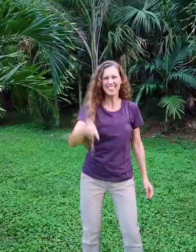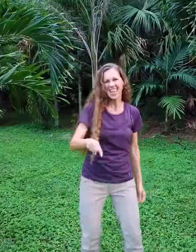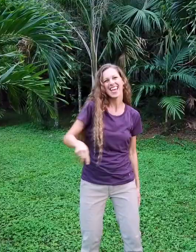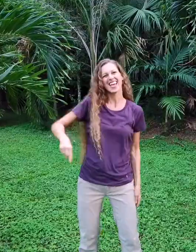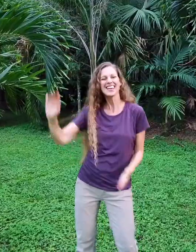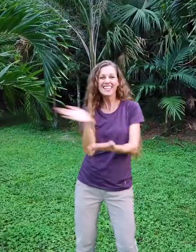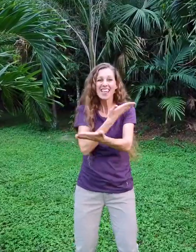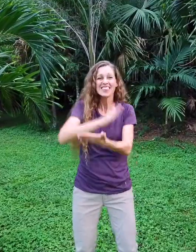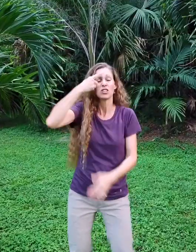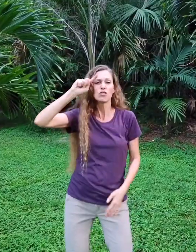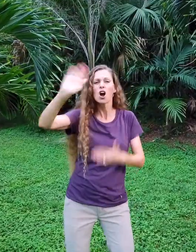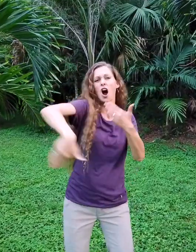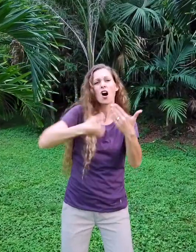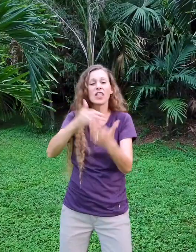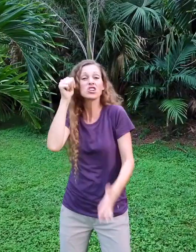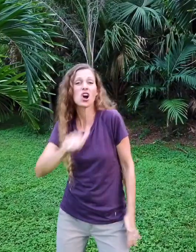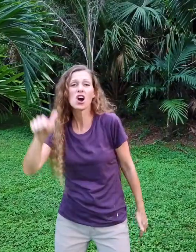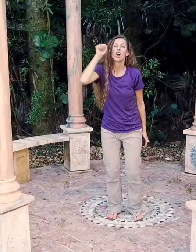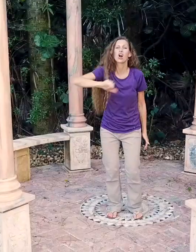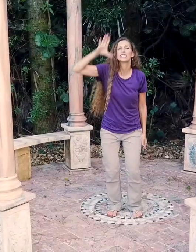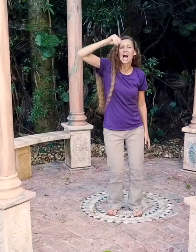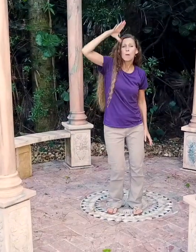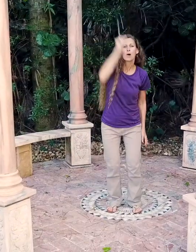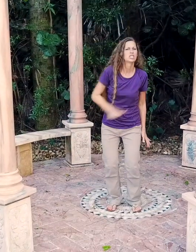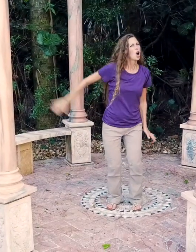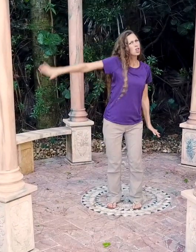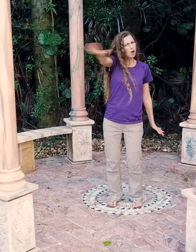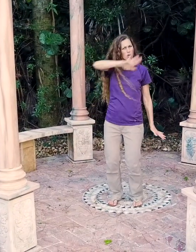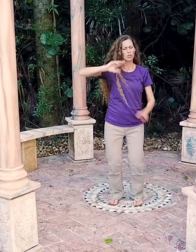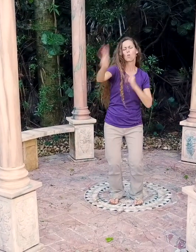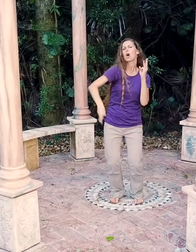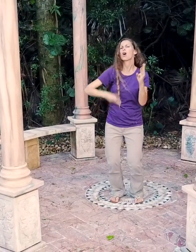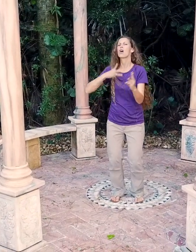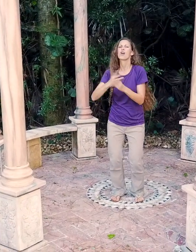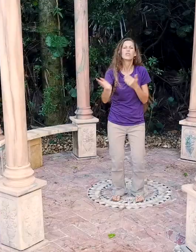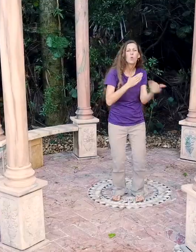this, this is for all the girls Boys all over the world